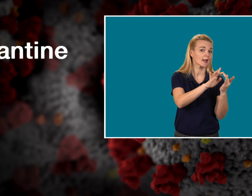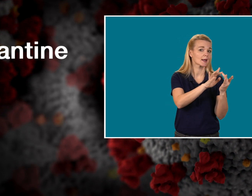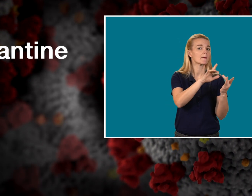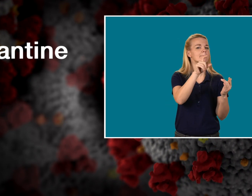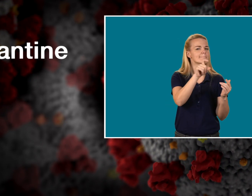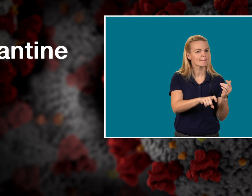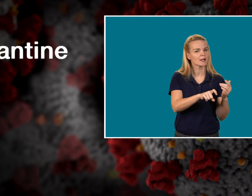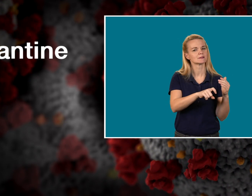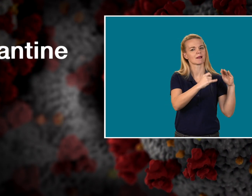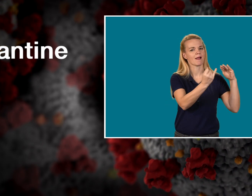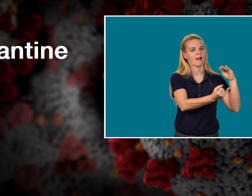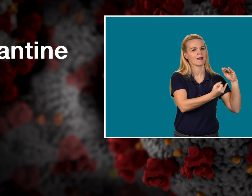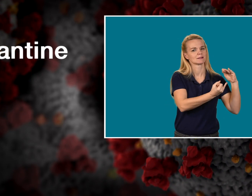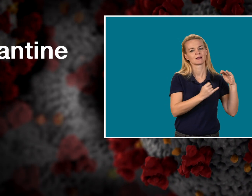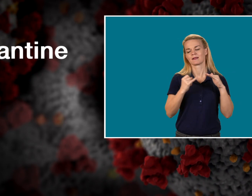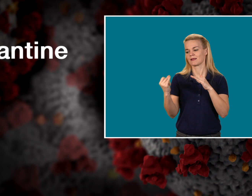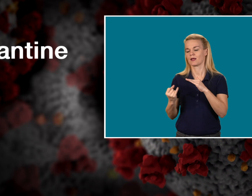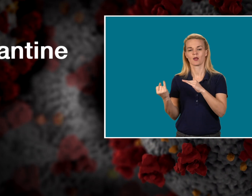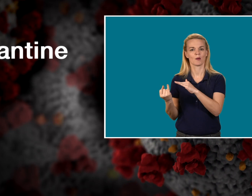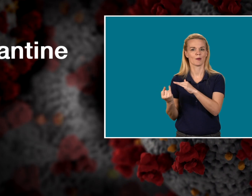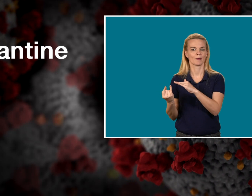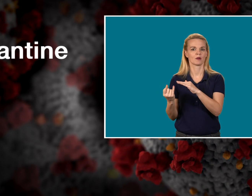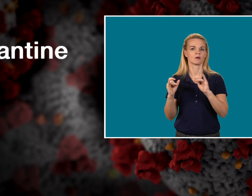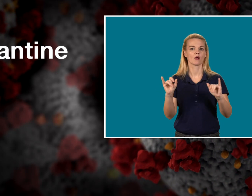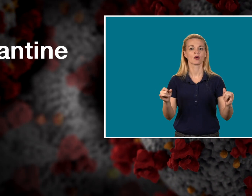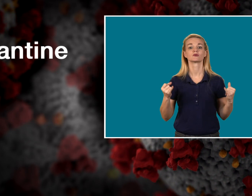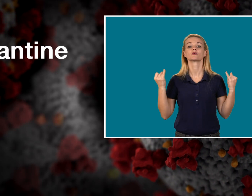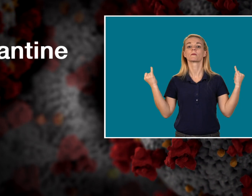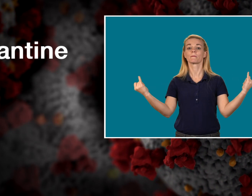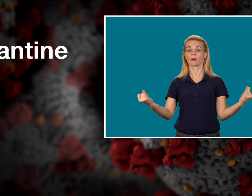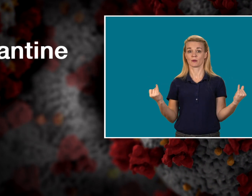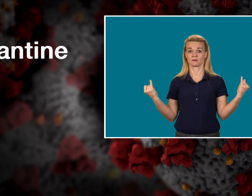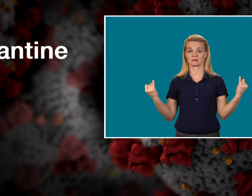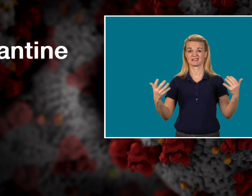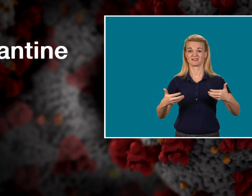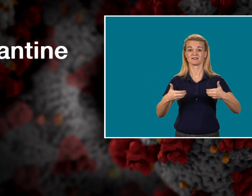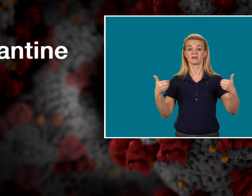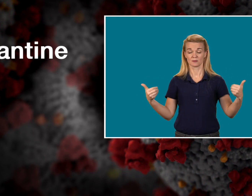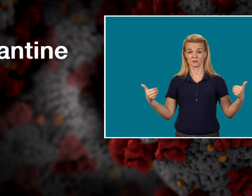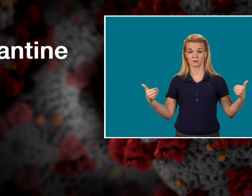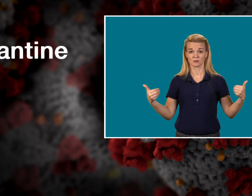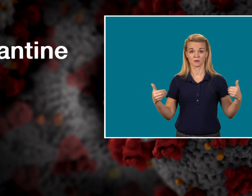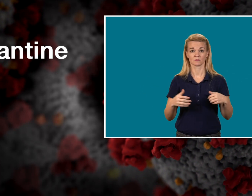staying home and away from others.